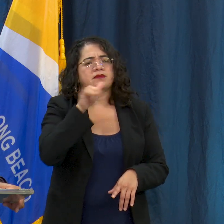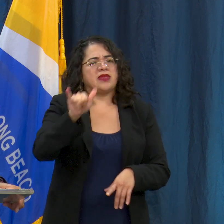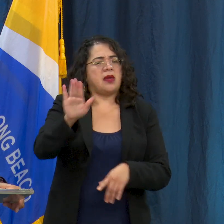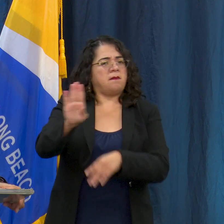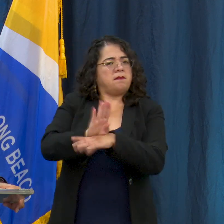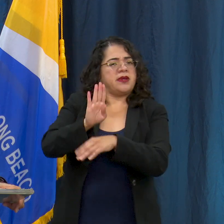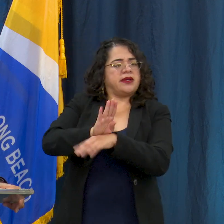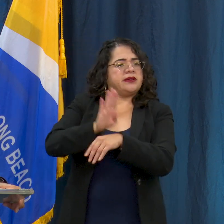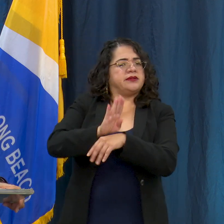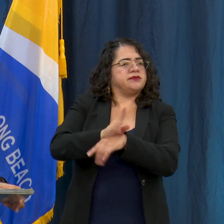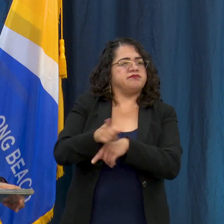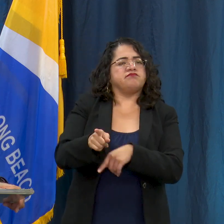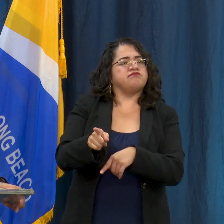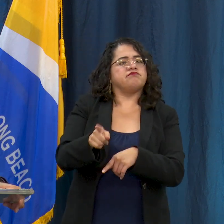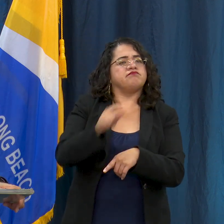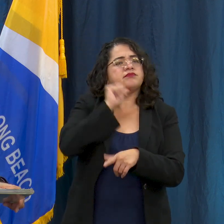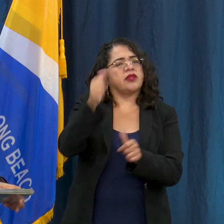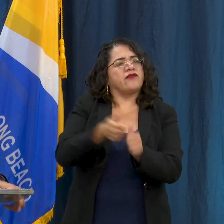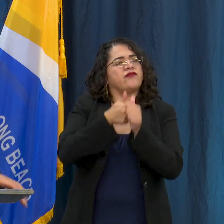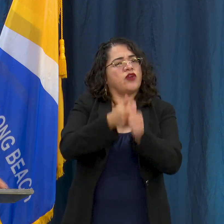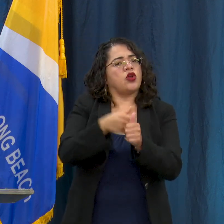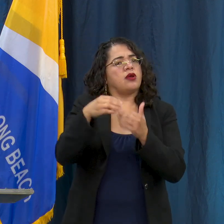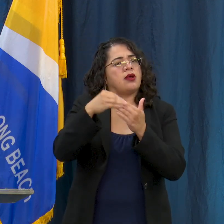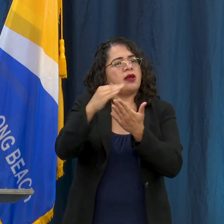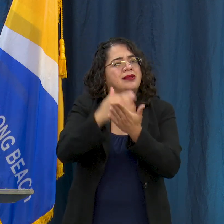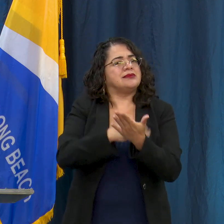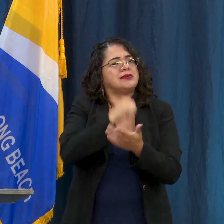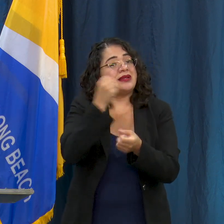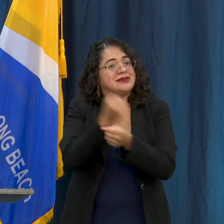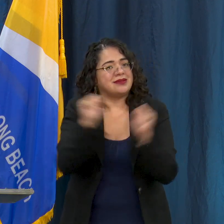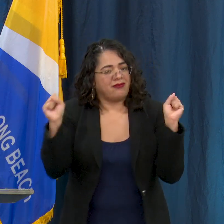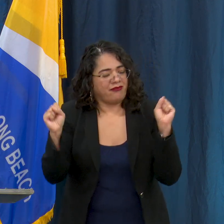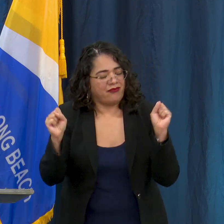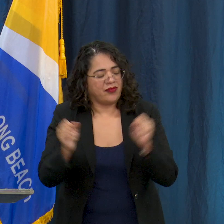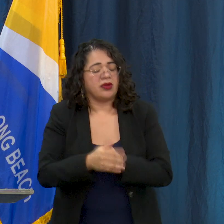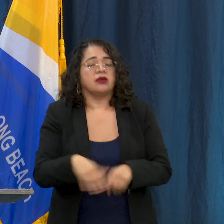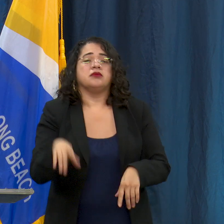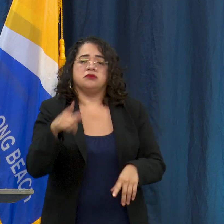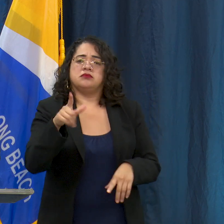be a link as well on the COVID-19 page in Long Beach and then lastly we had